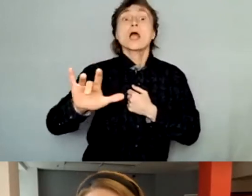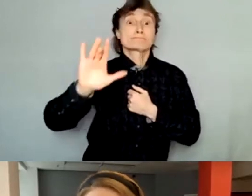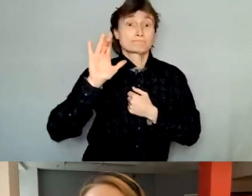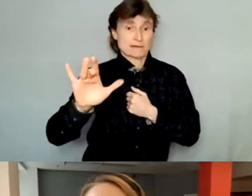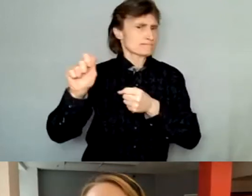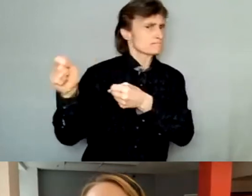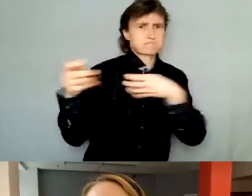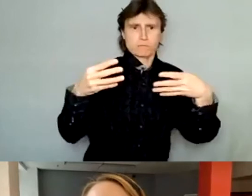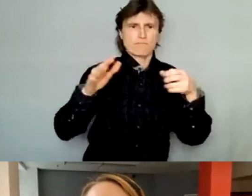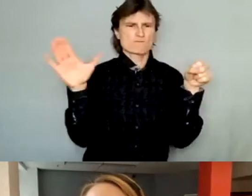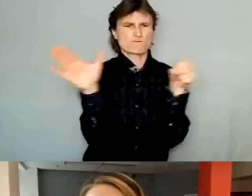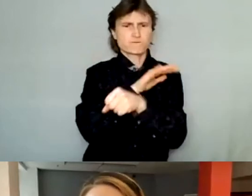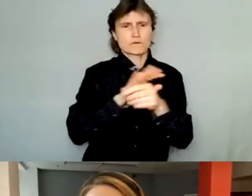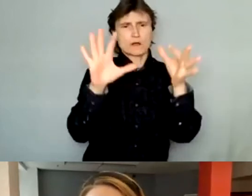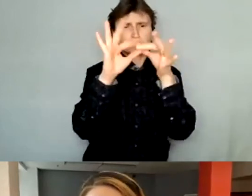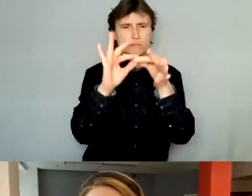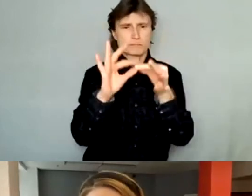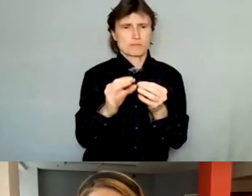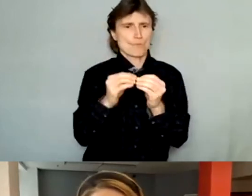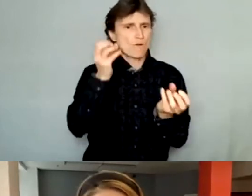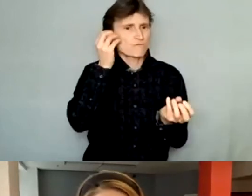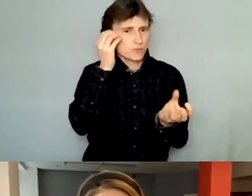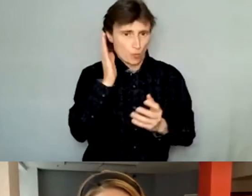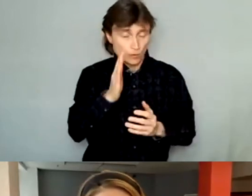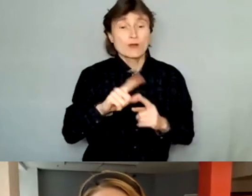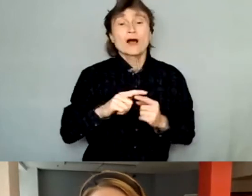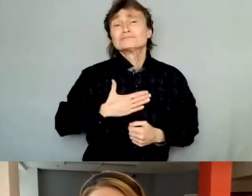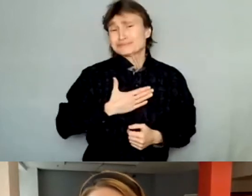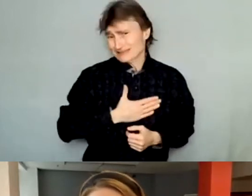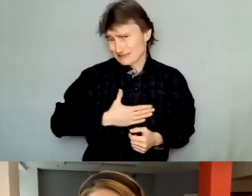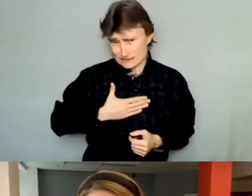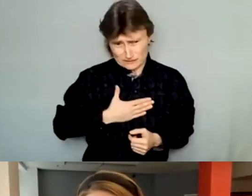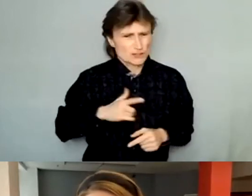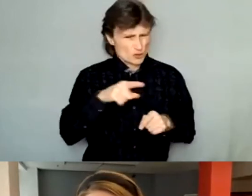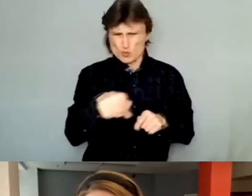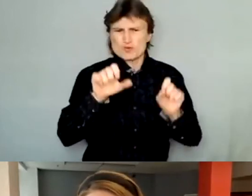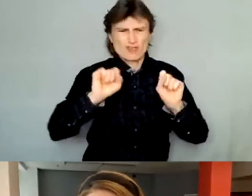And as always, please don't hesitate to reach out to any member of the community investment